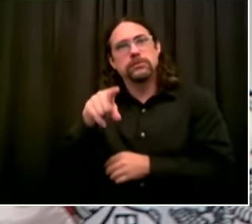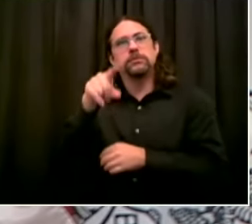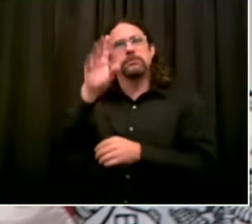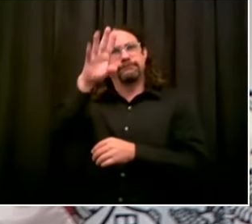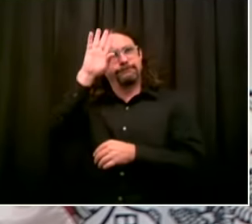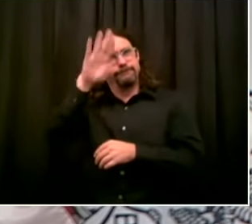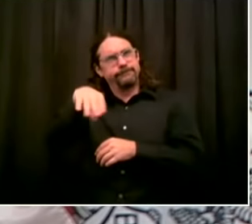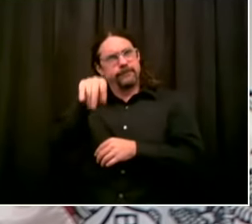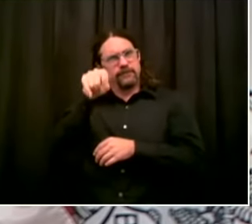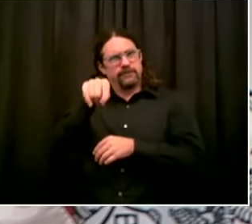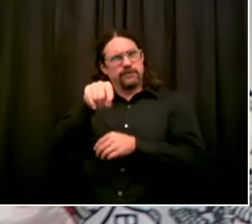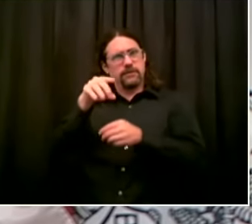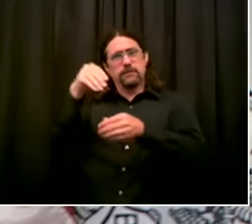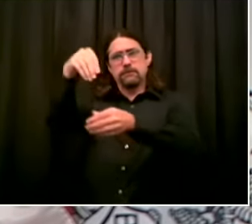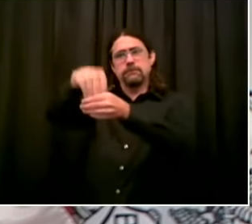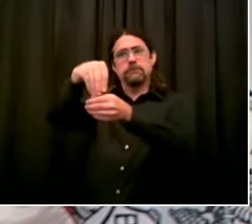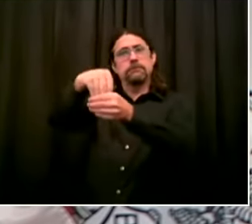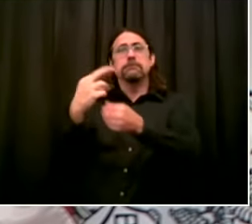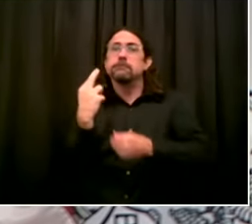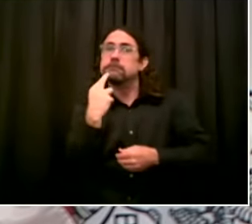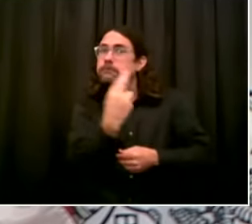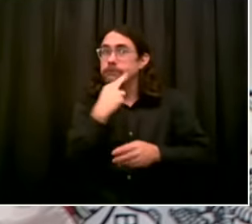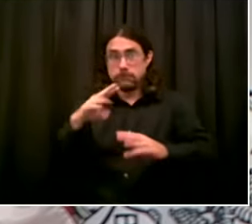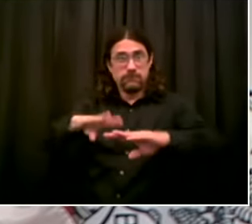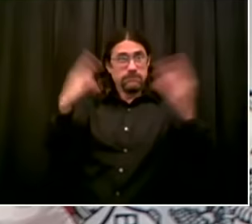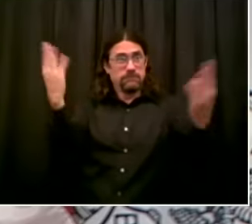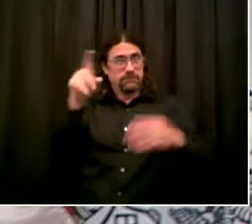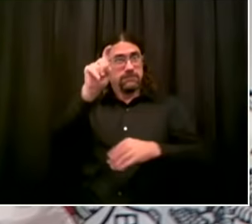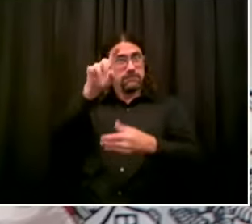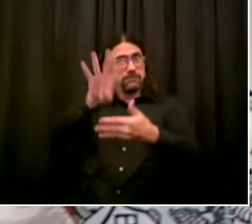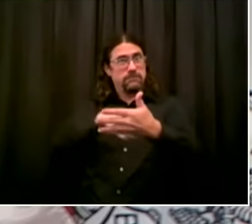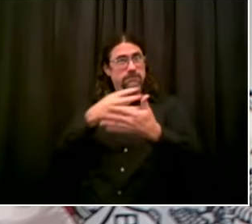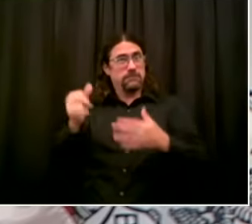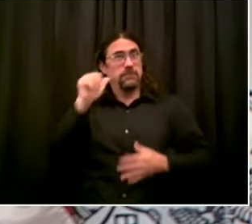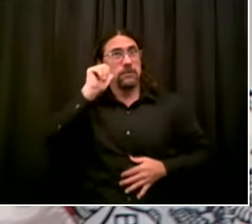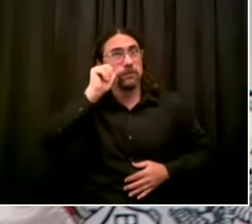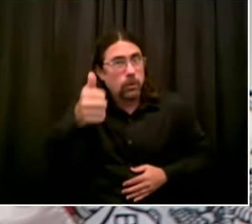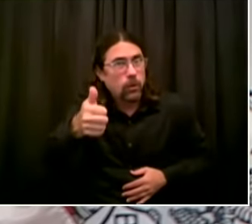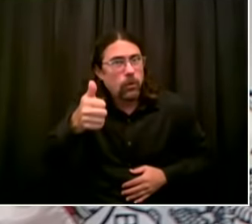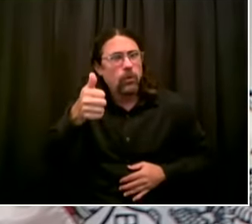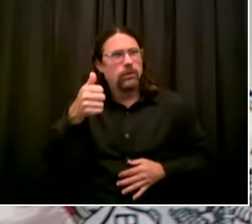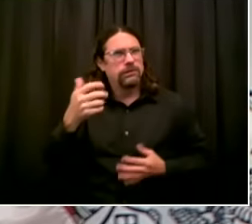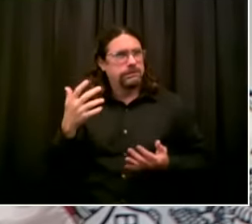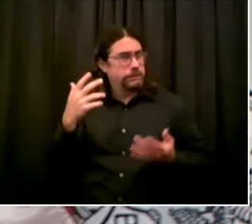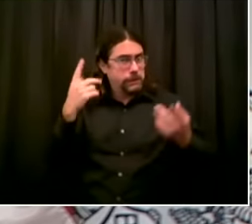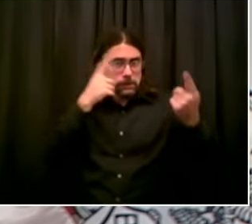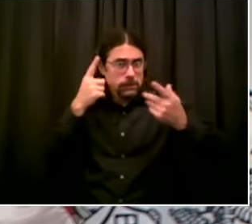I THINK THAT THE ONLY THING I WOULD EMPHASIZE IS HOW MUCH